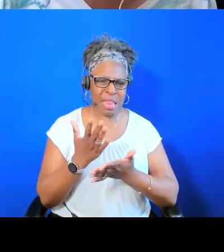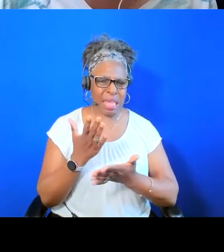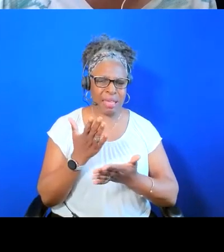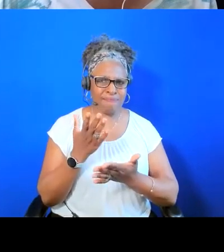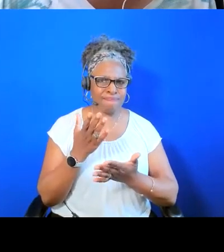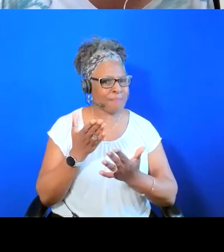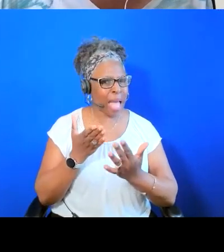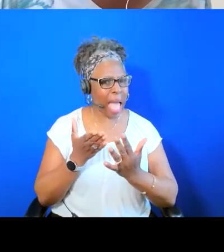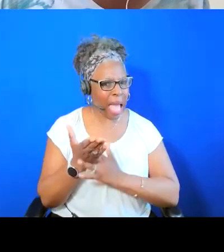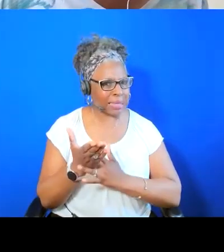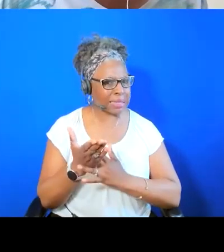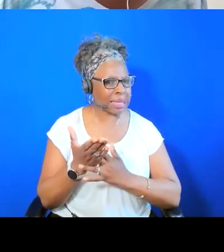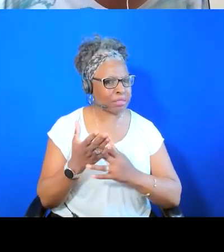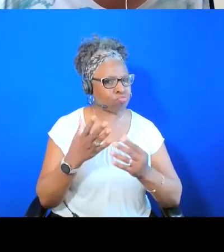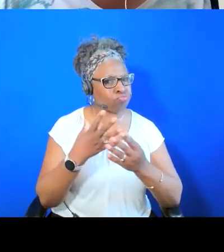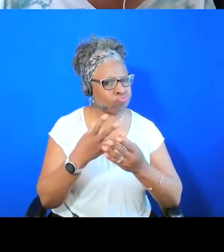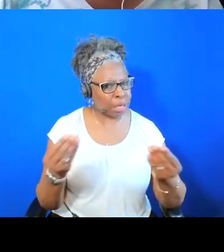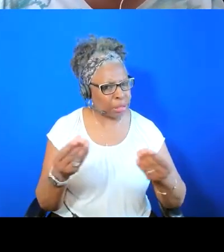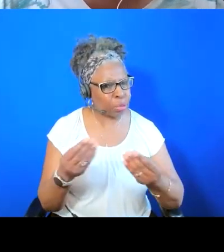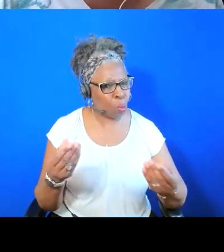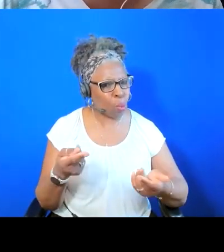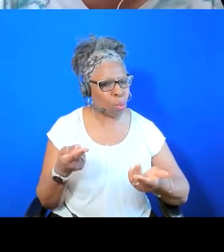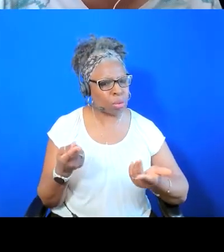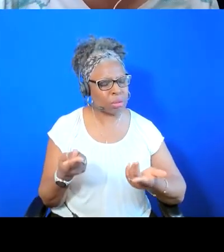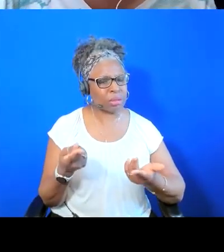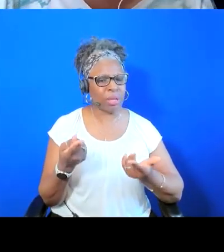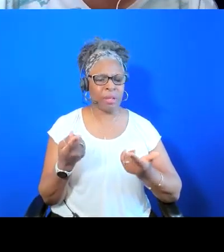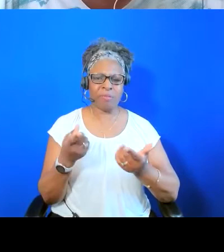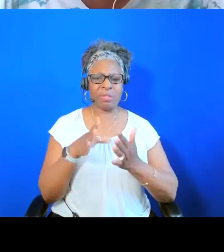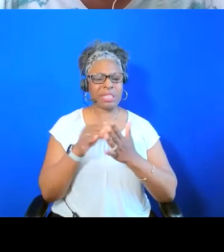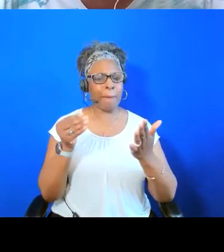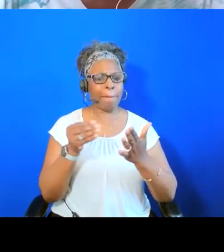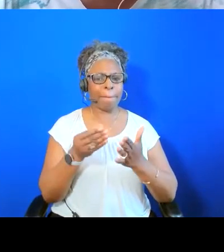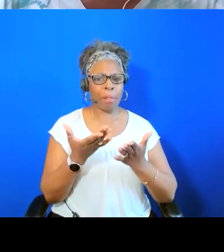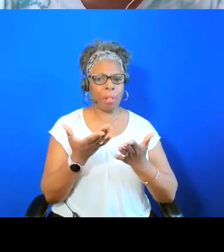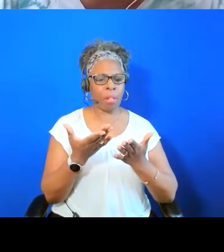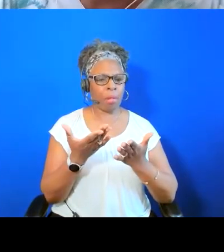the resources that, for example, someone in a different city in Poland would have.